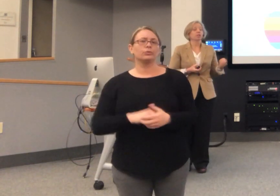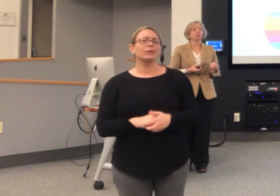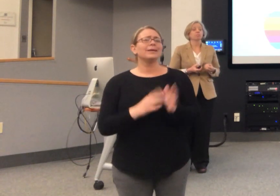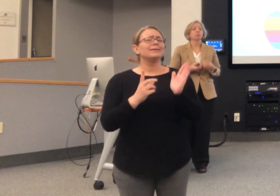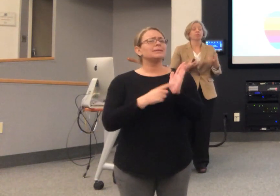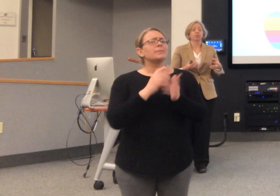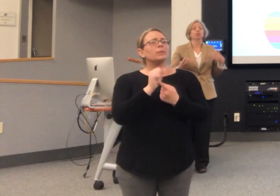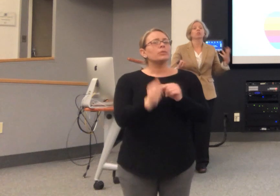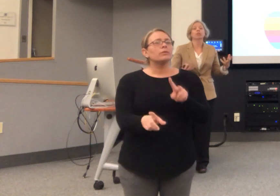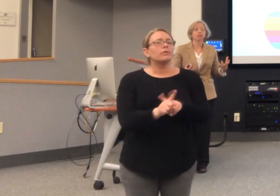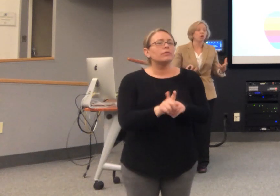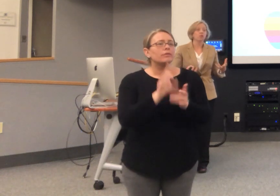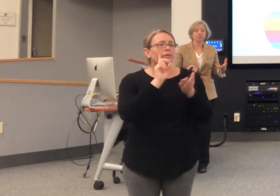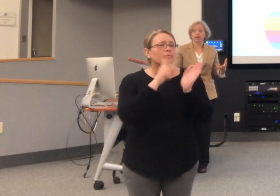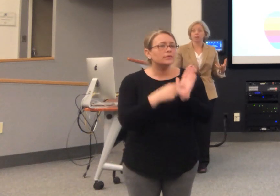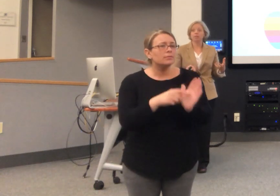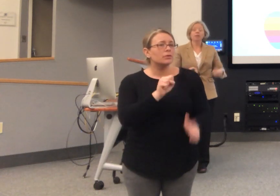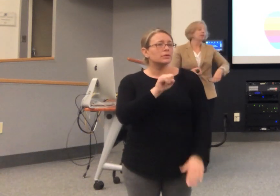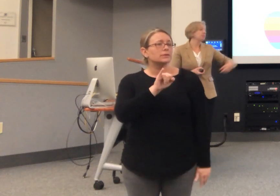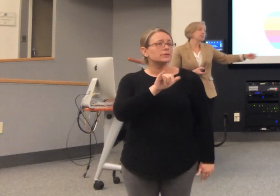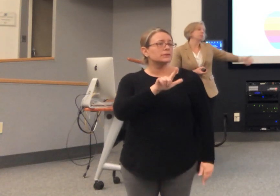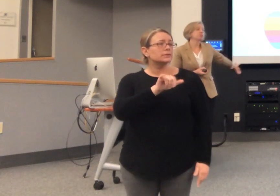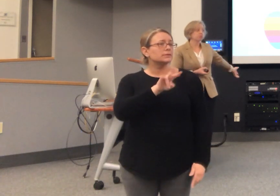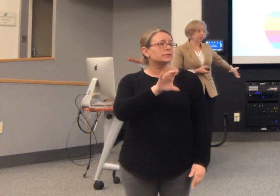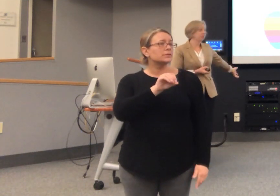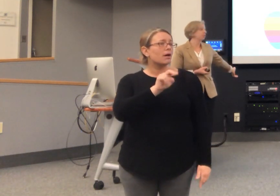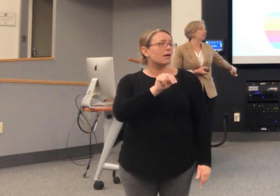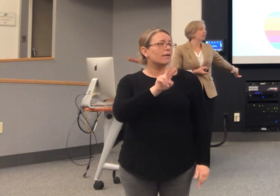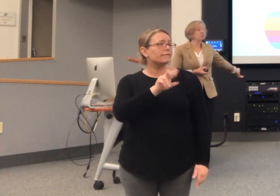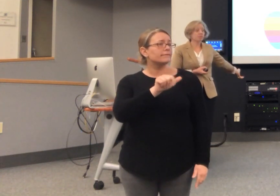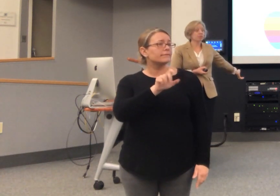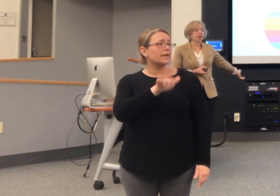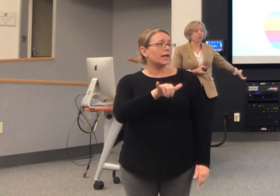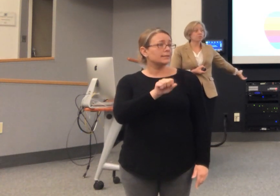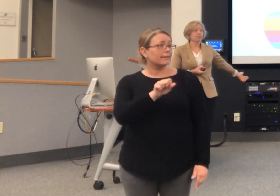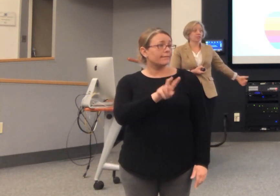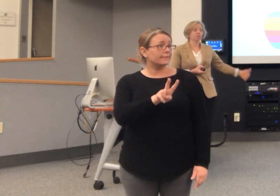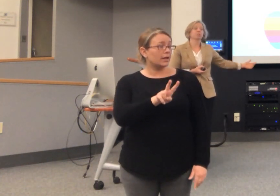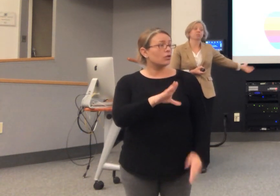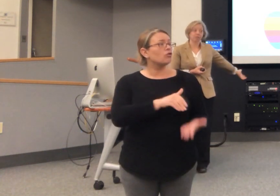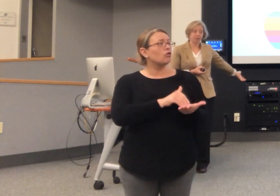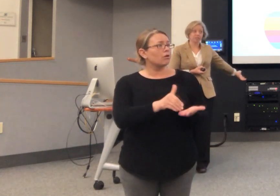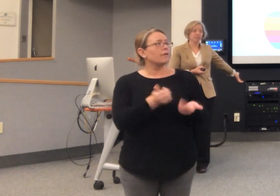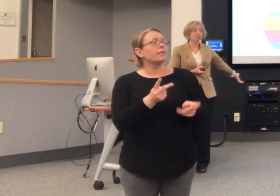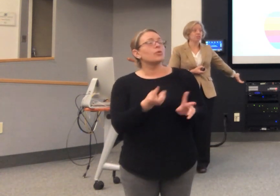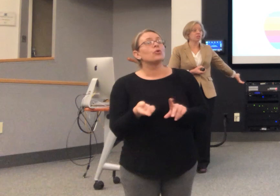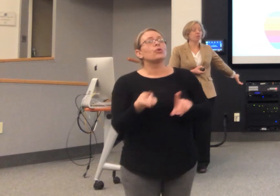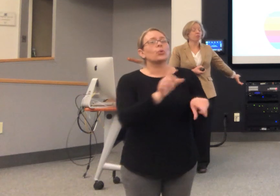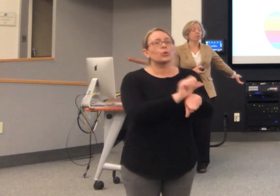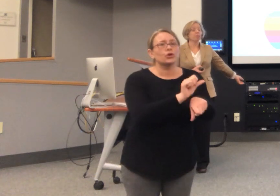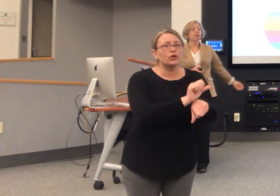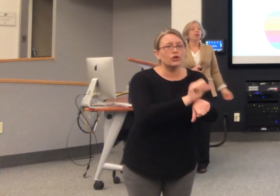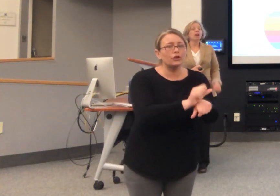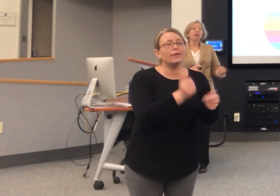because people there are creating all the time. Sometimes they're doing it in their garage after hours, and that's where some of the greatest innovations come from.